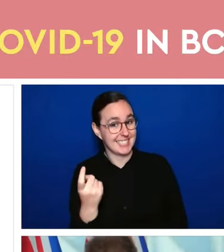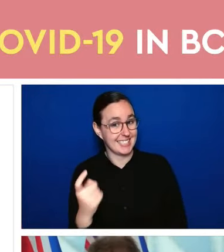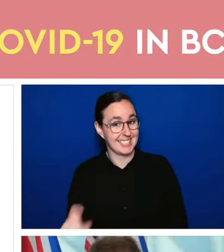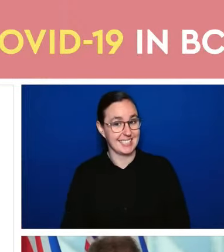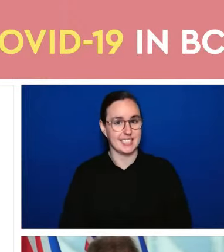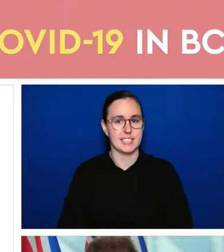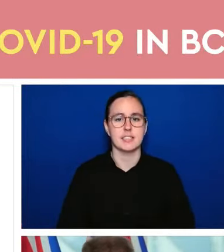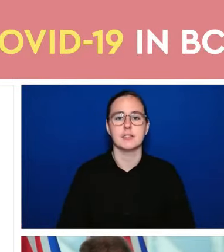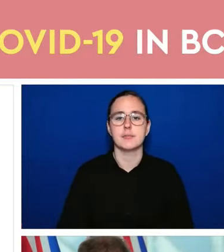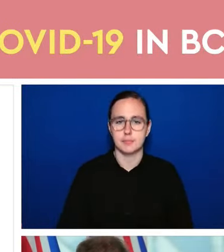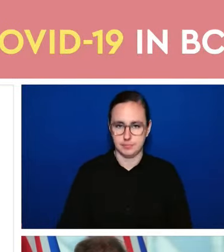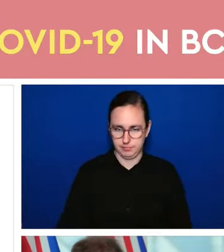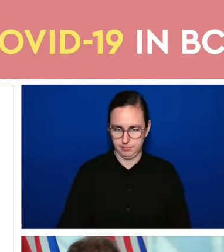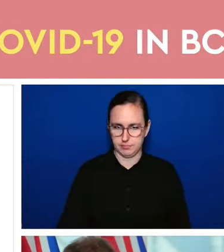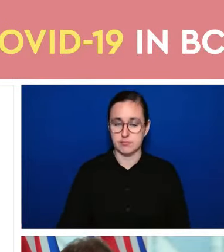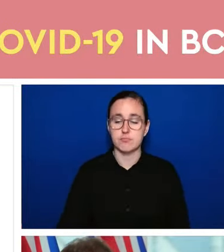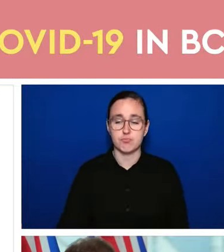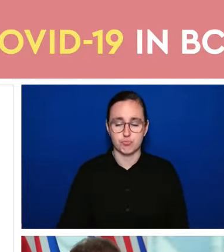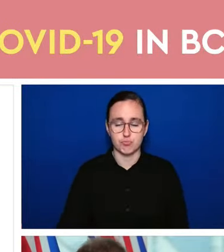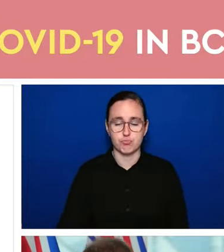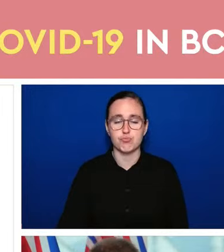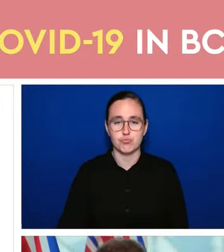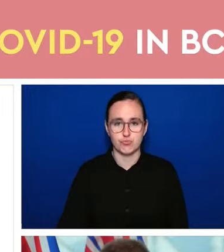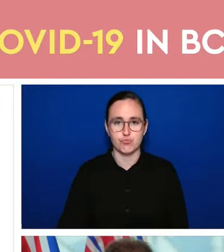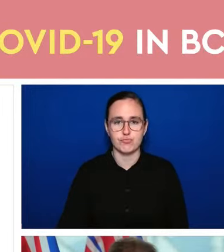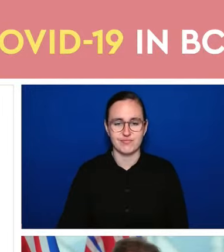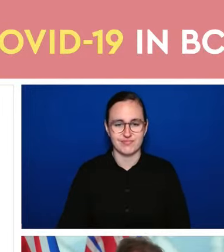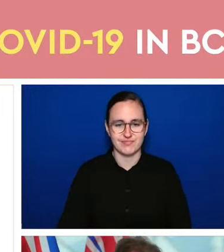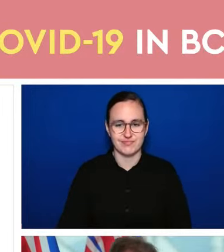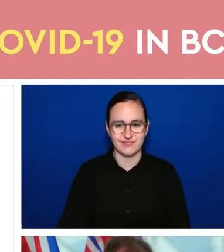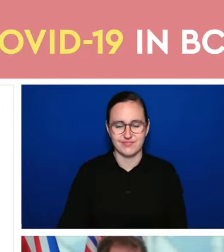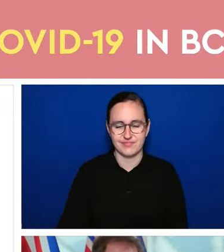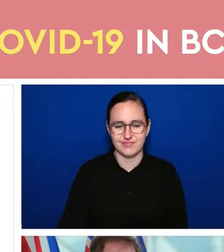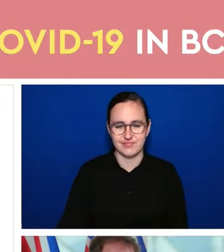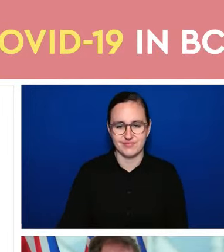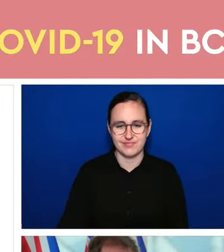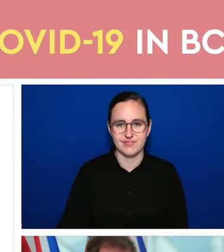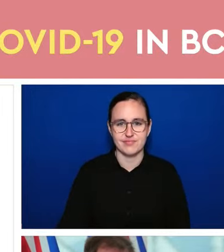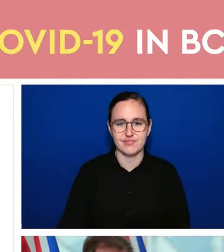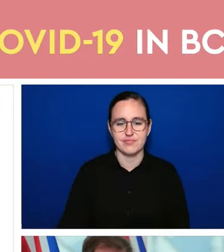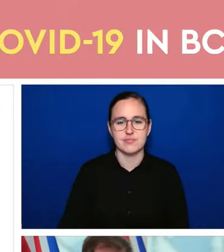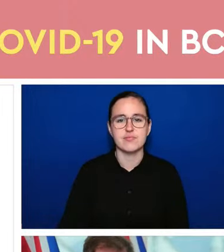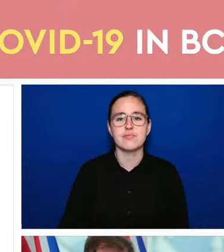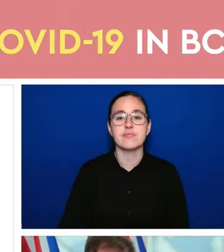that was good news for everybody- I thank you very much